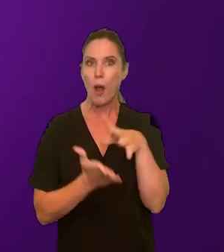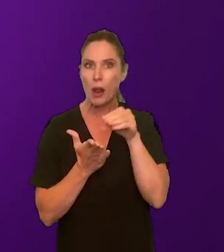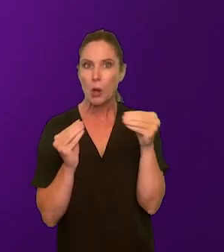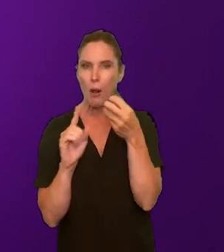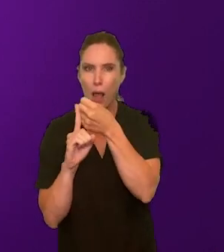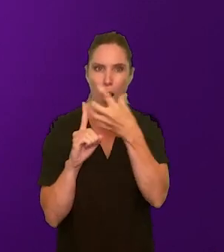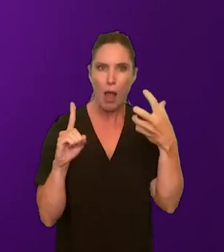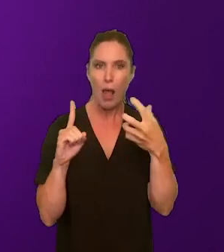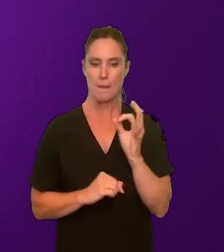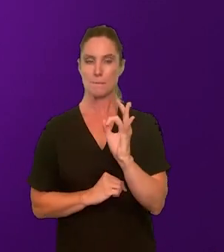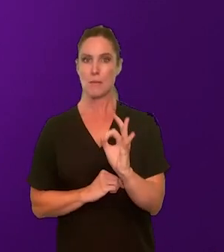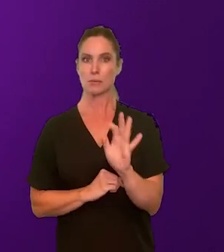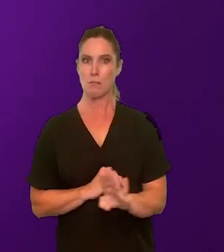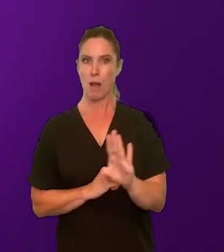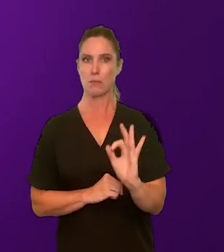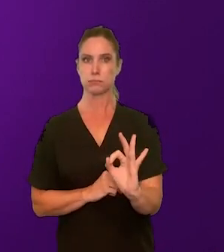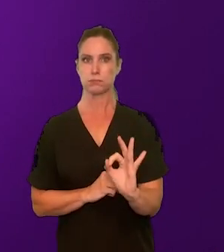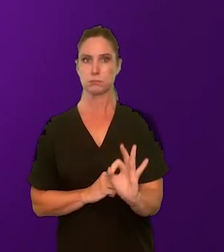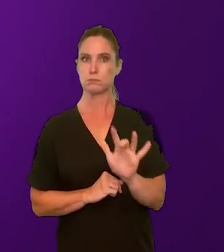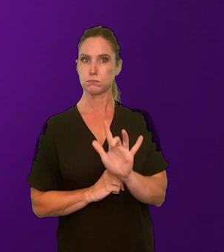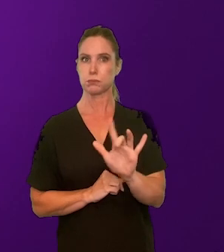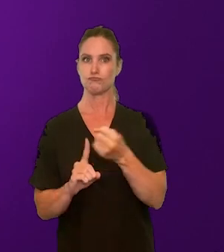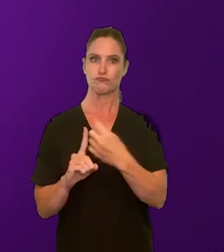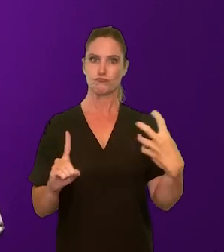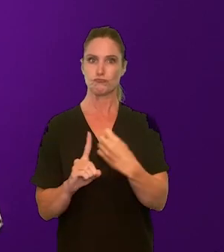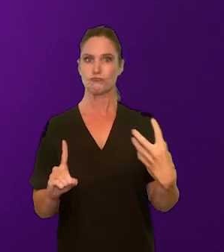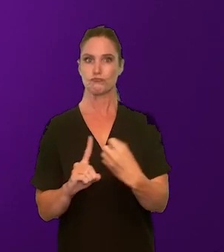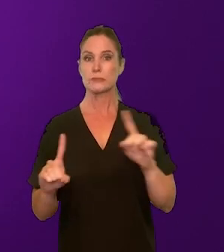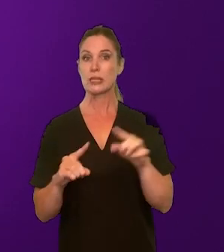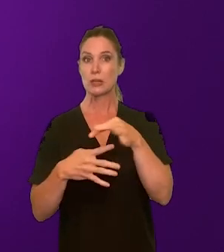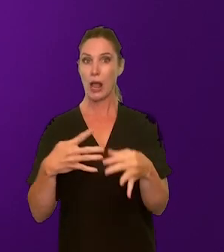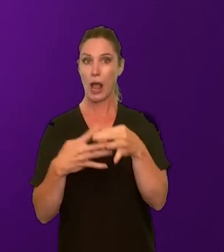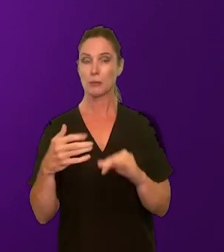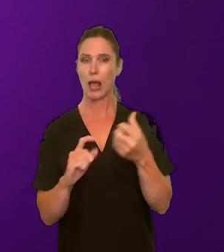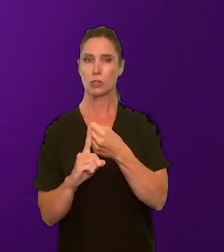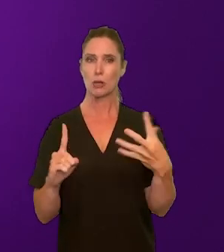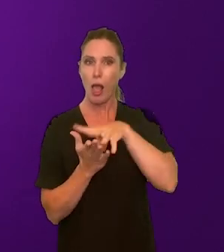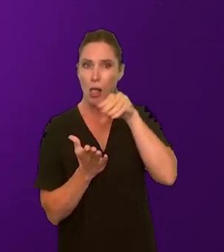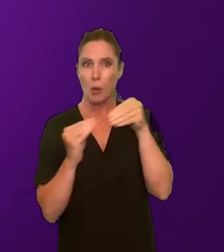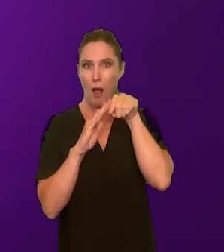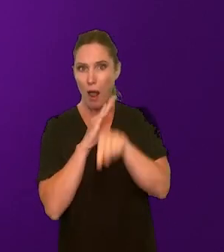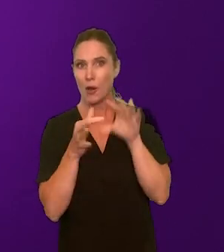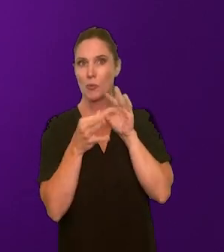just go to the buttons at the bottom of the screen. There you will find a few different options for how you can learn more about the pitch you're watching,